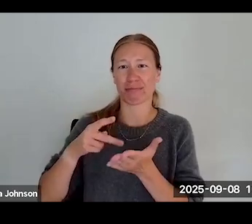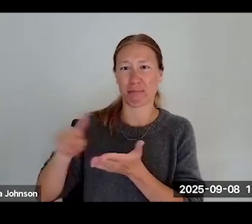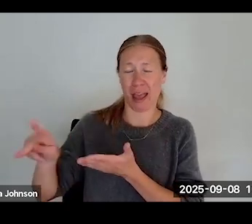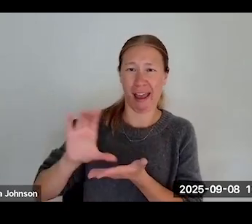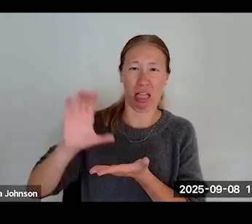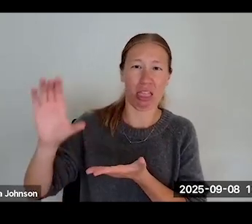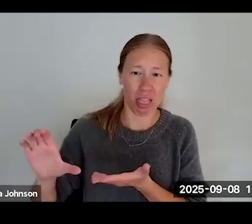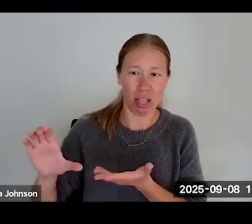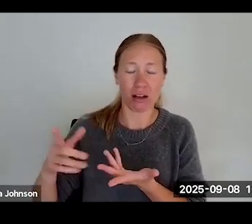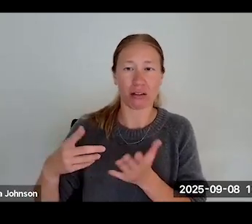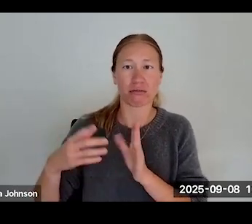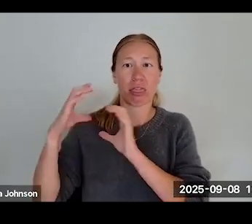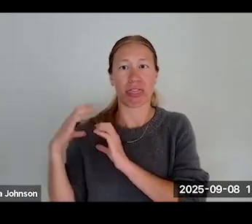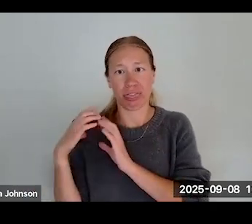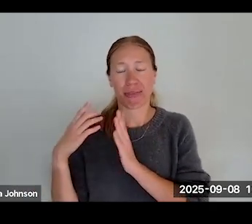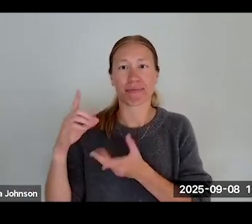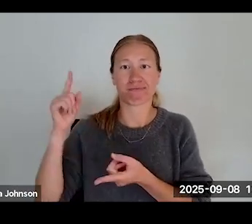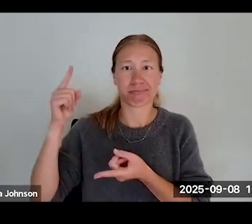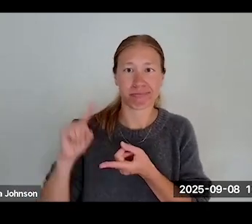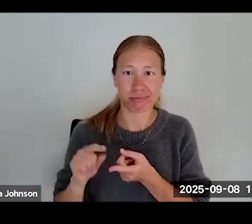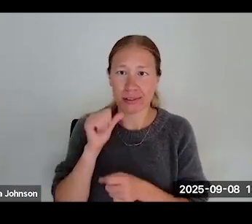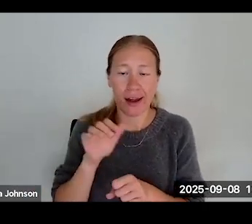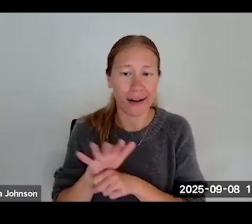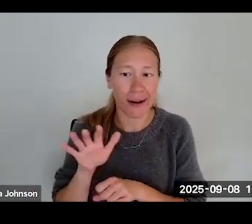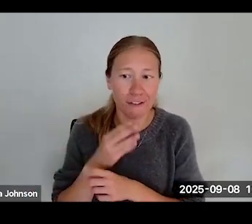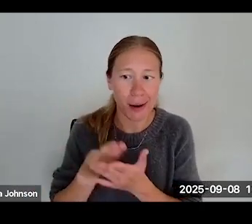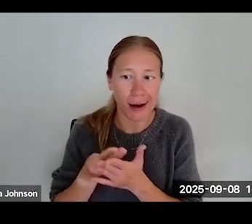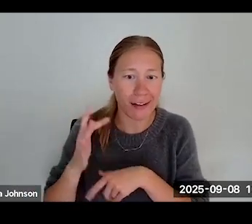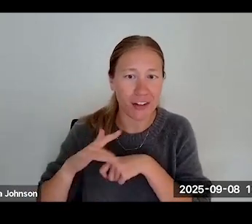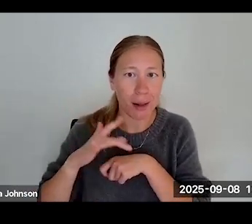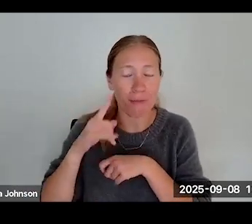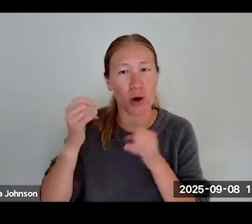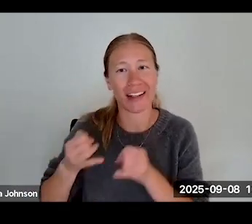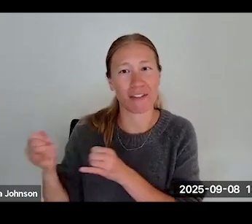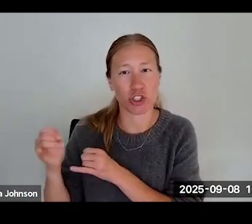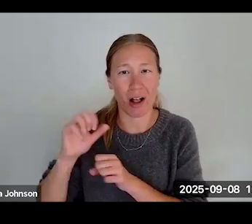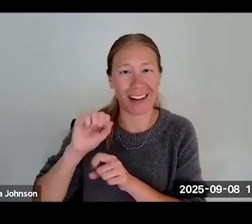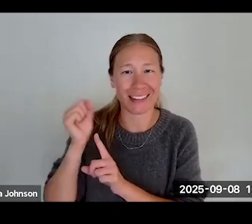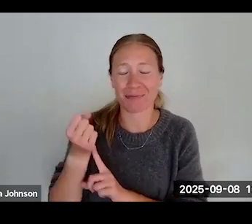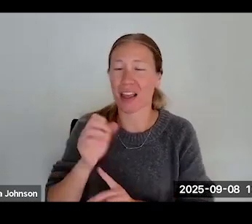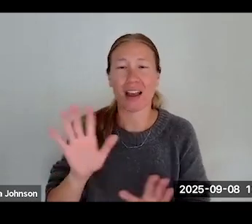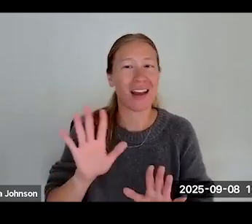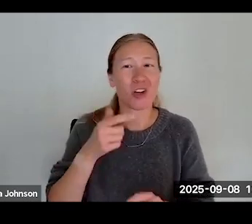when considering several factors on an individualized basis. Don't try to make these determinations yourself though.